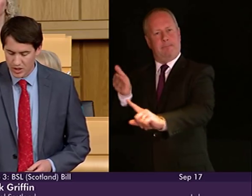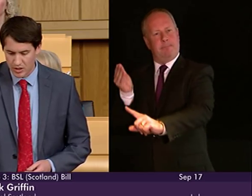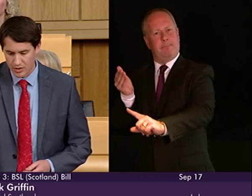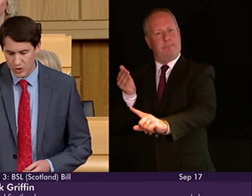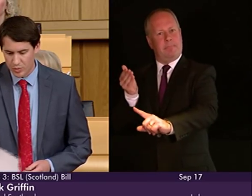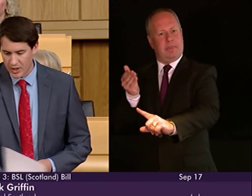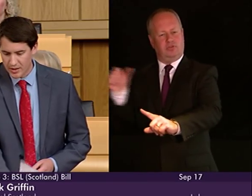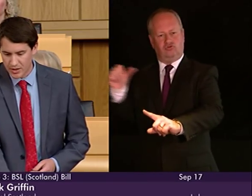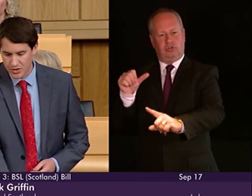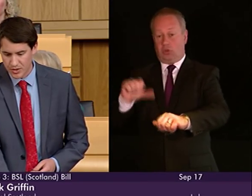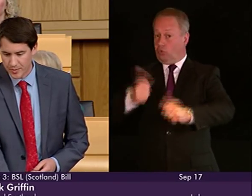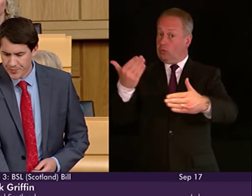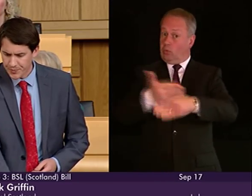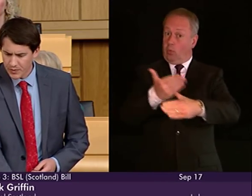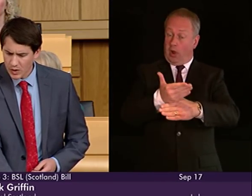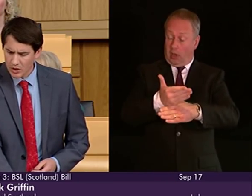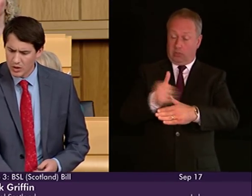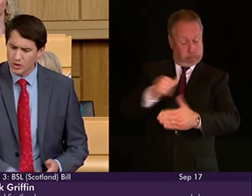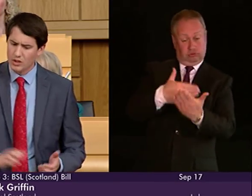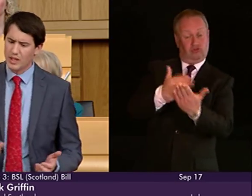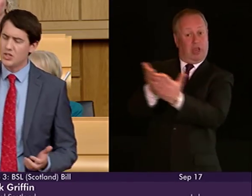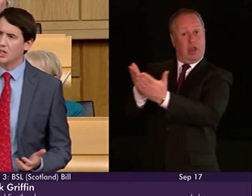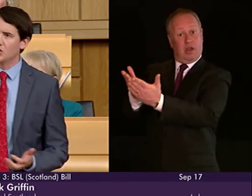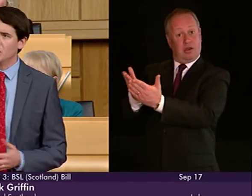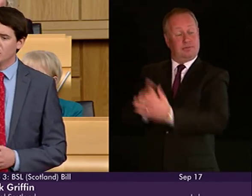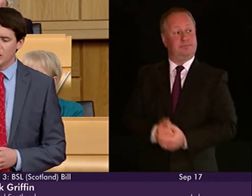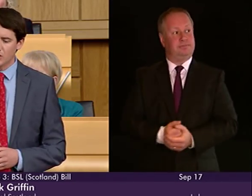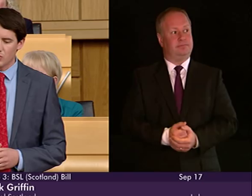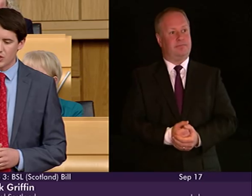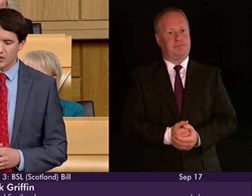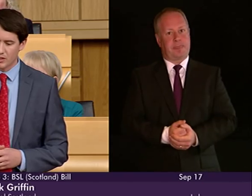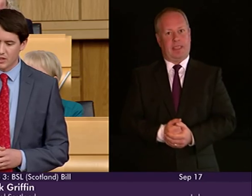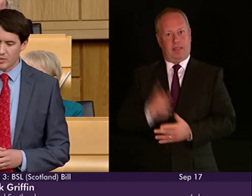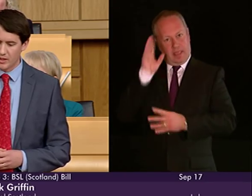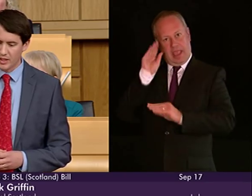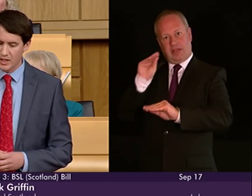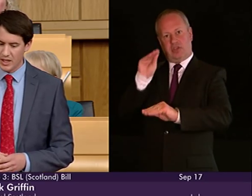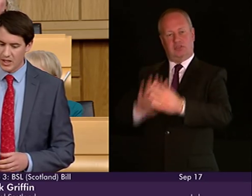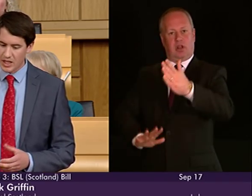the sharing of good practice. The Education and Culture Committee heard